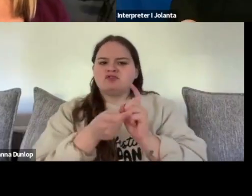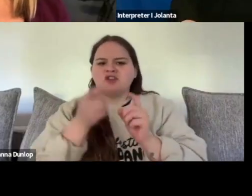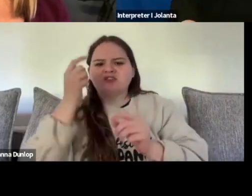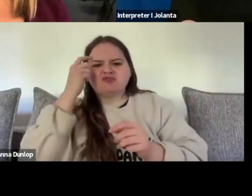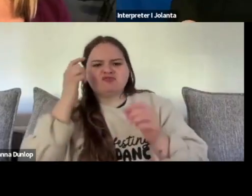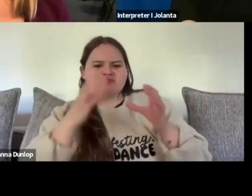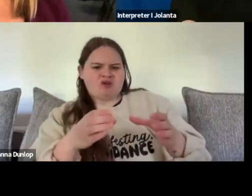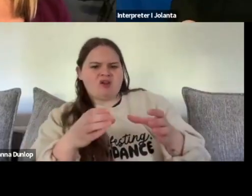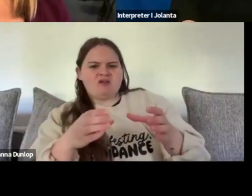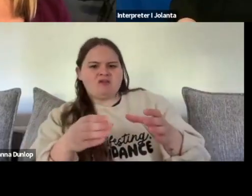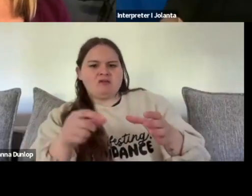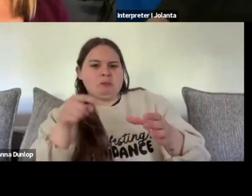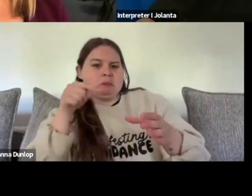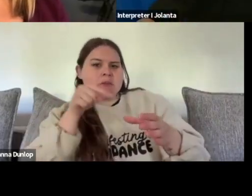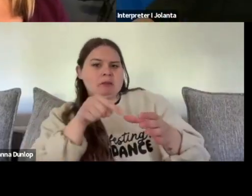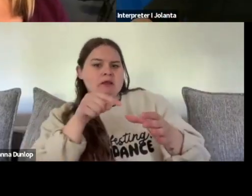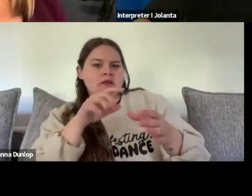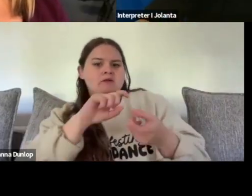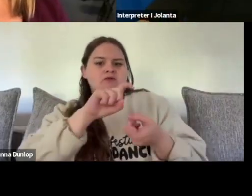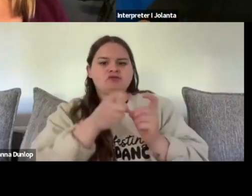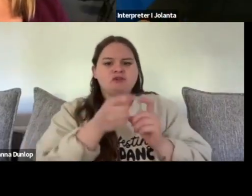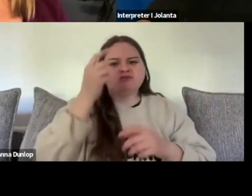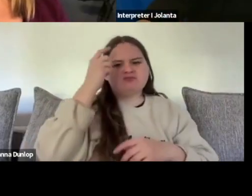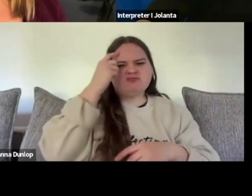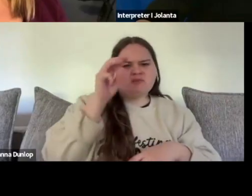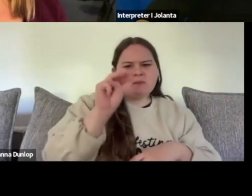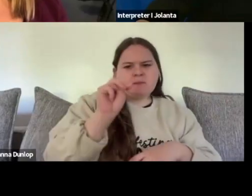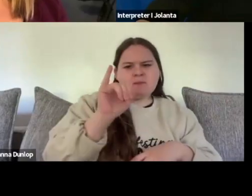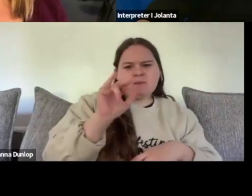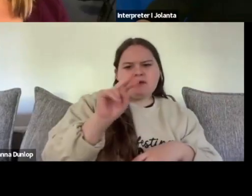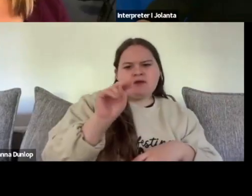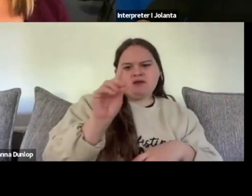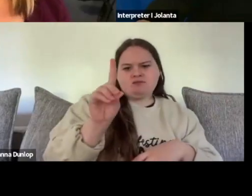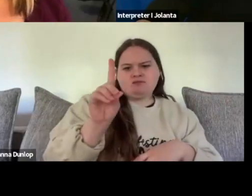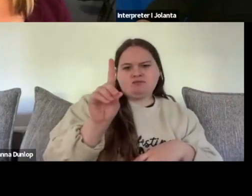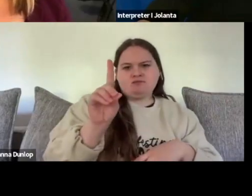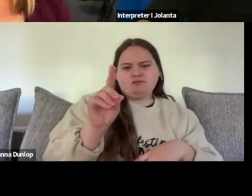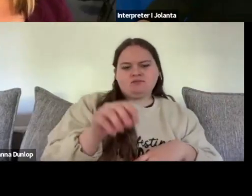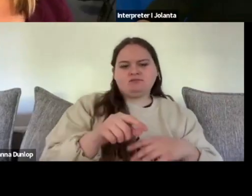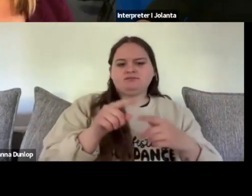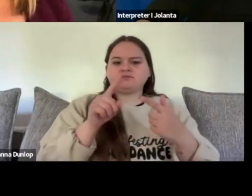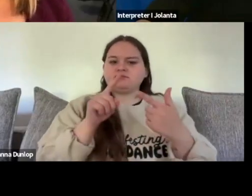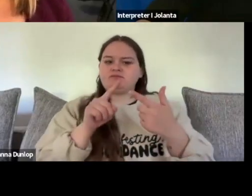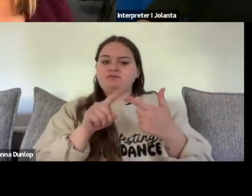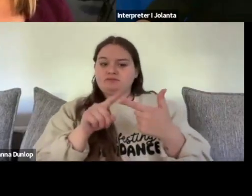experiences during development can change the brain and how this changes the mind